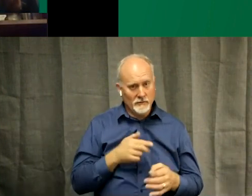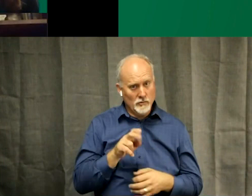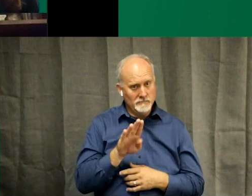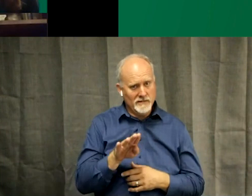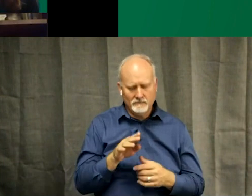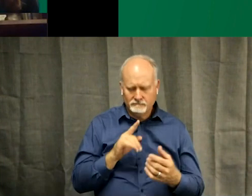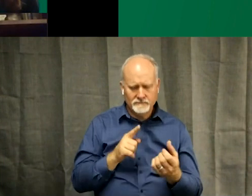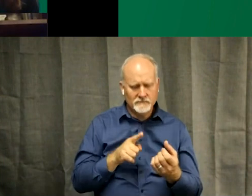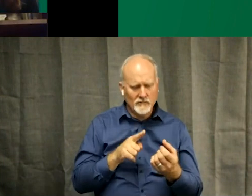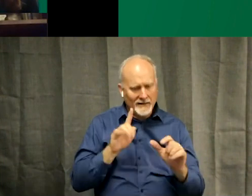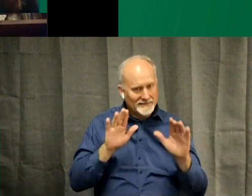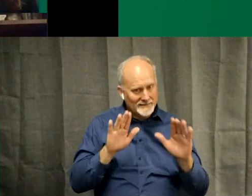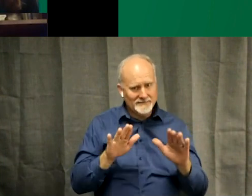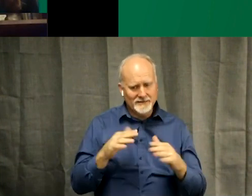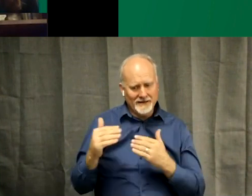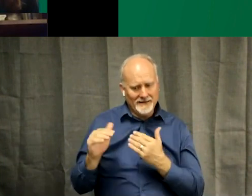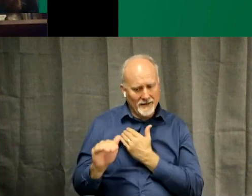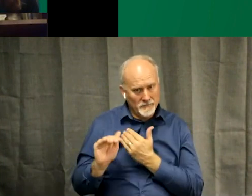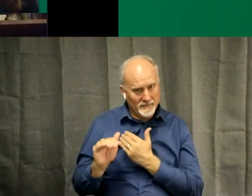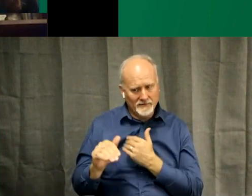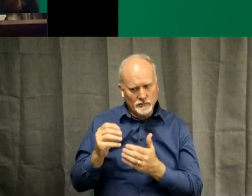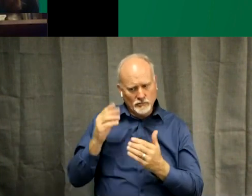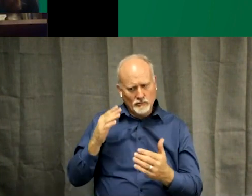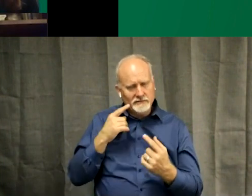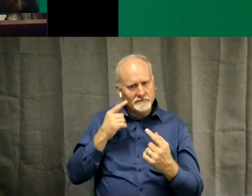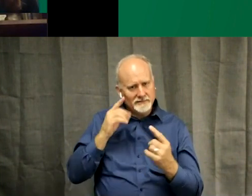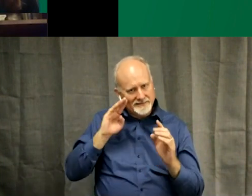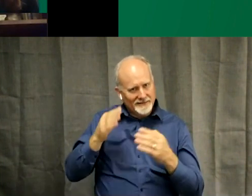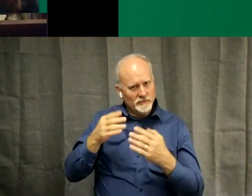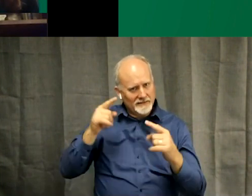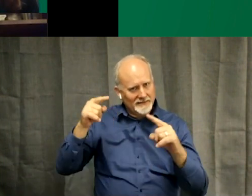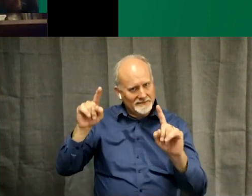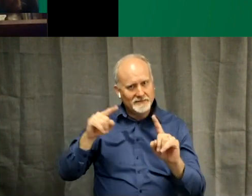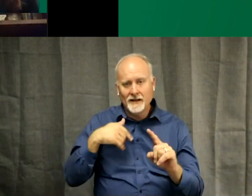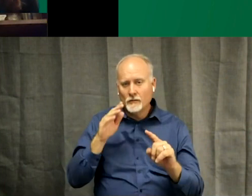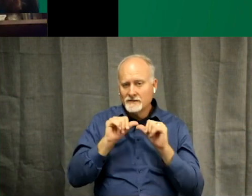accountability and student-centered success i look forward to continue to work with the experts on